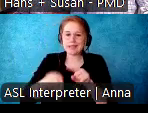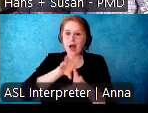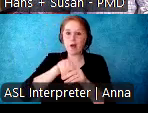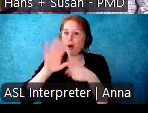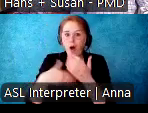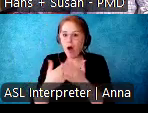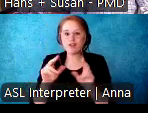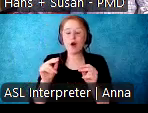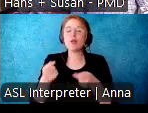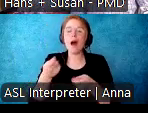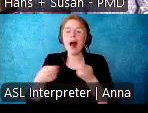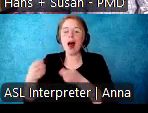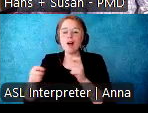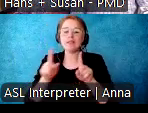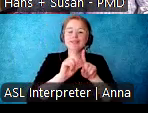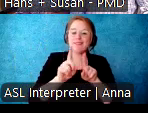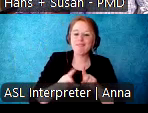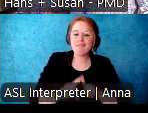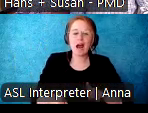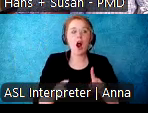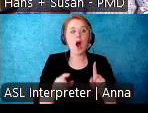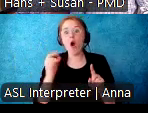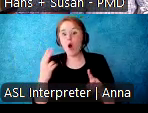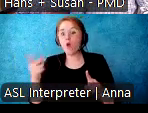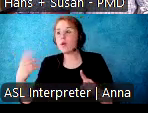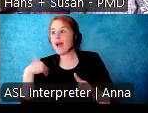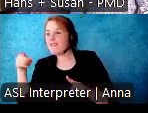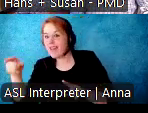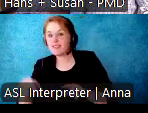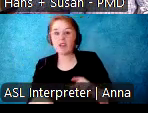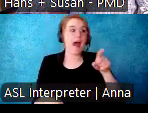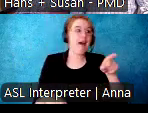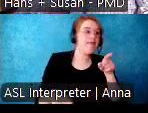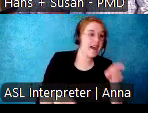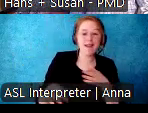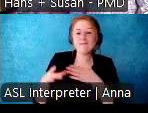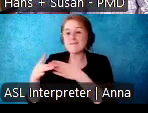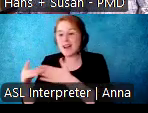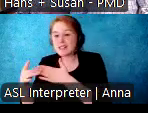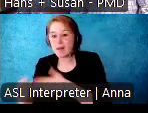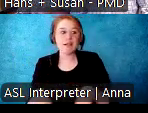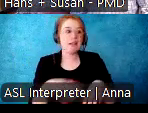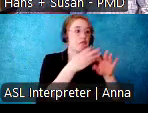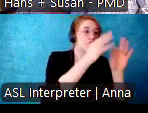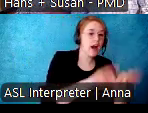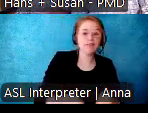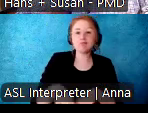to educate the market, to build partnerships and alliances through our promotions.